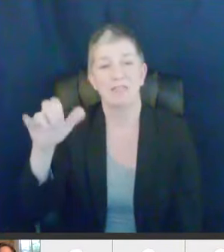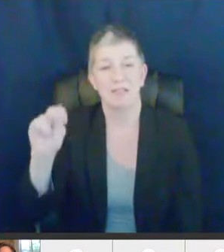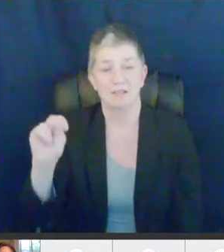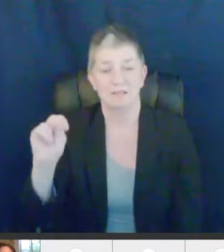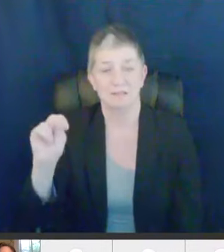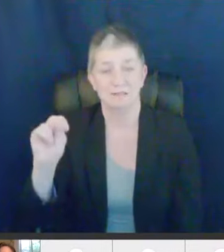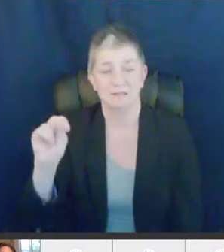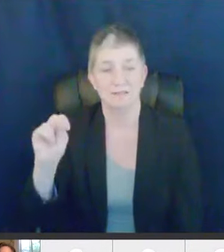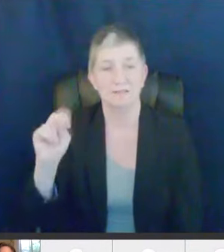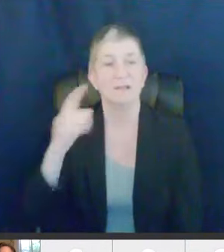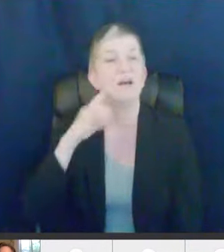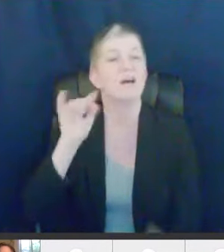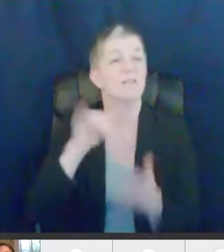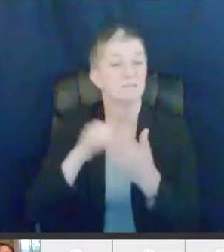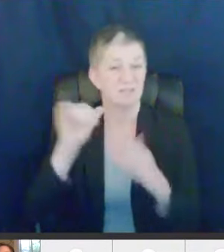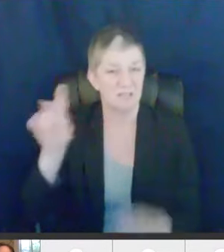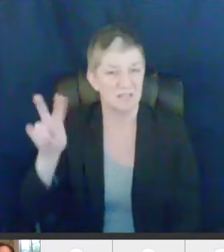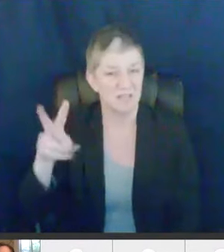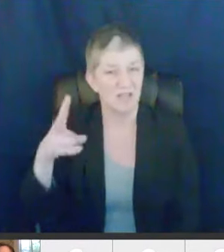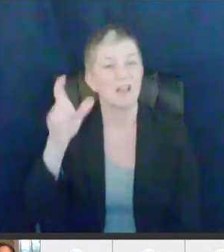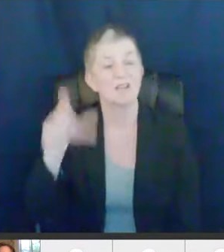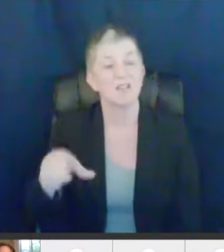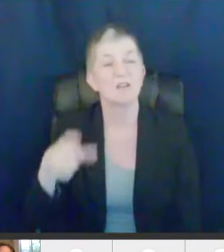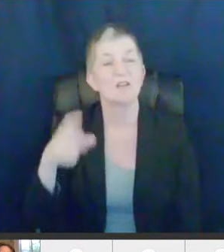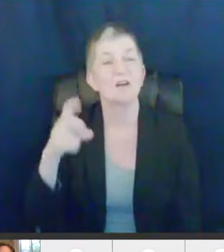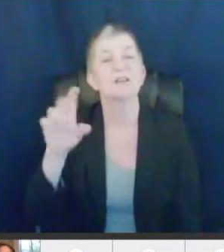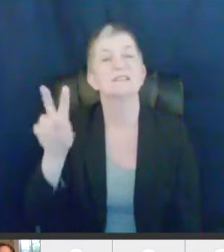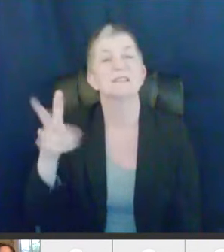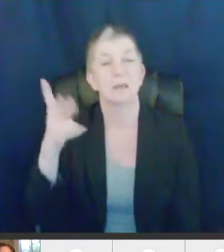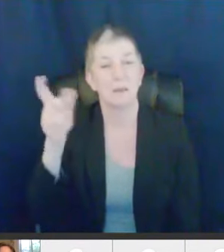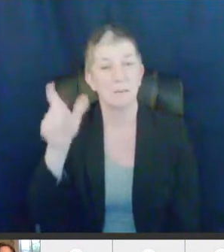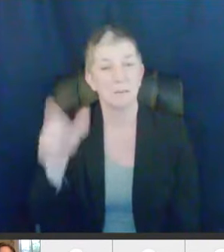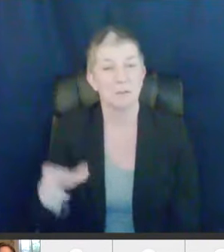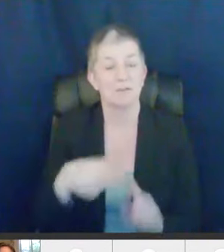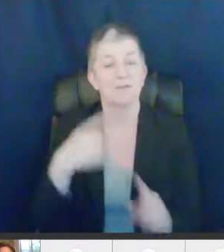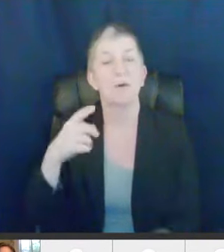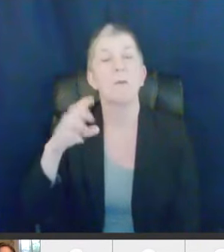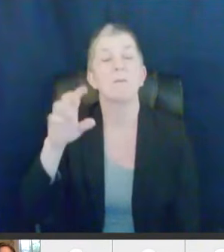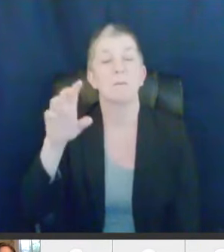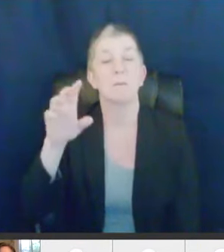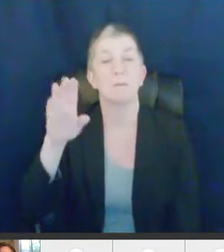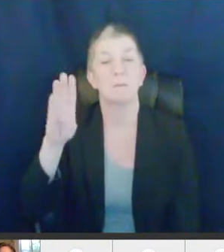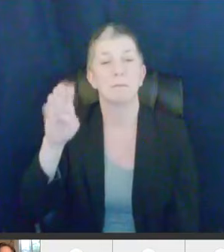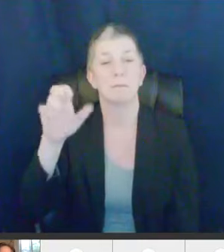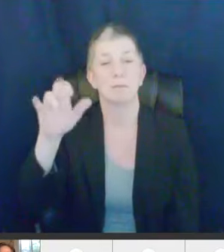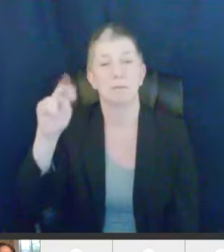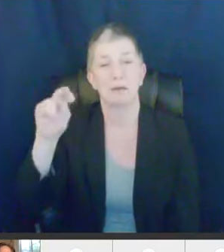from Bryn Athyn and I made the 20th an individual from Whitpain so these six